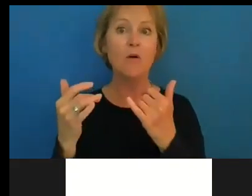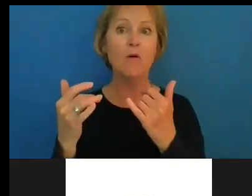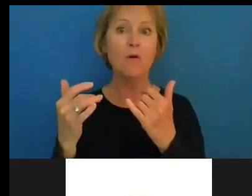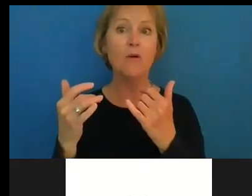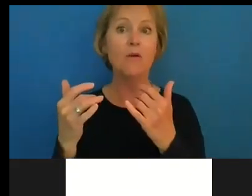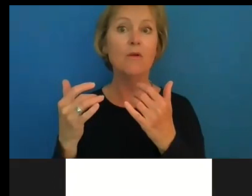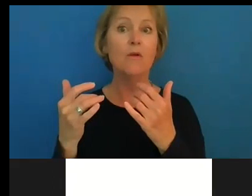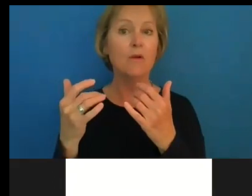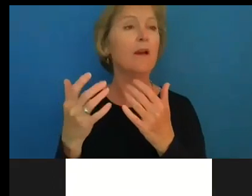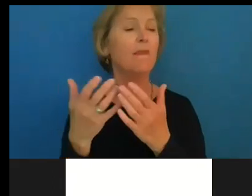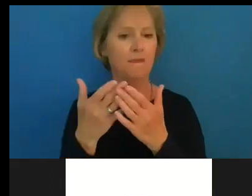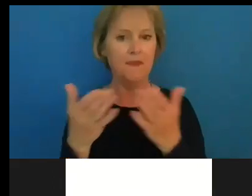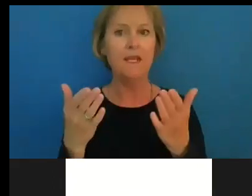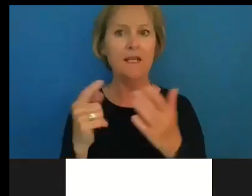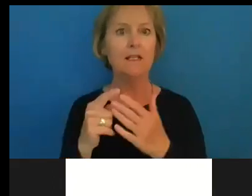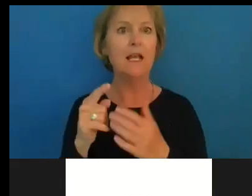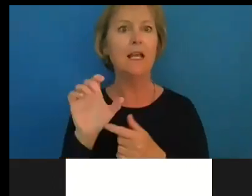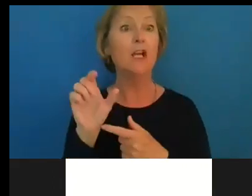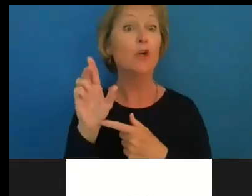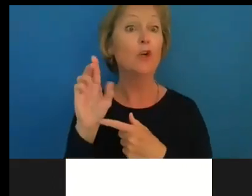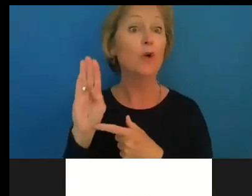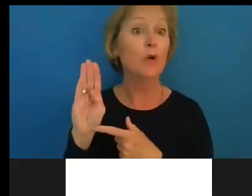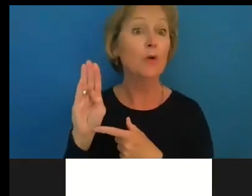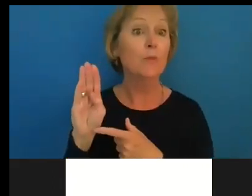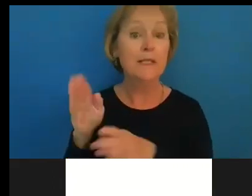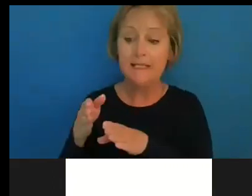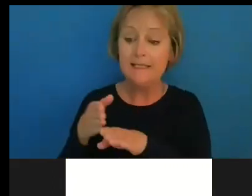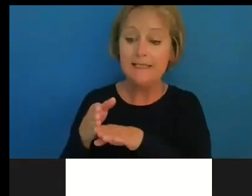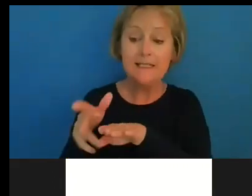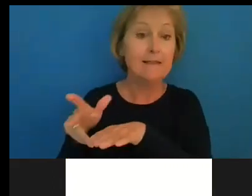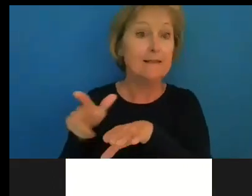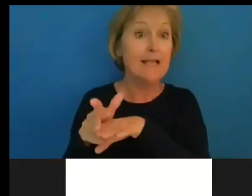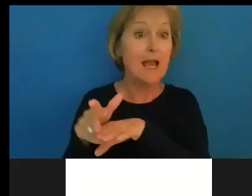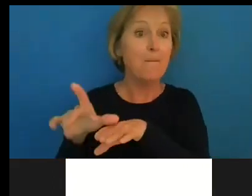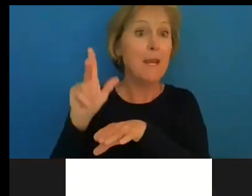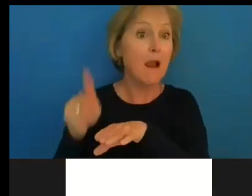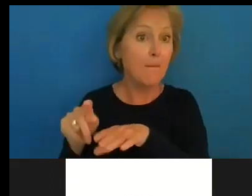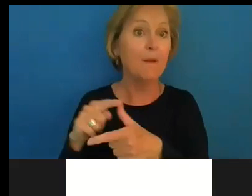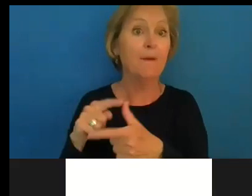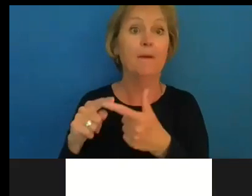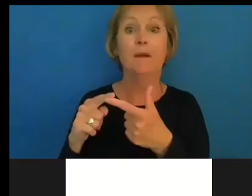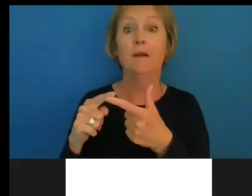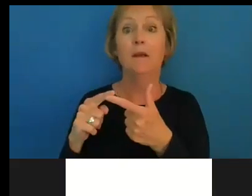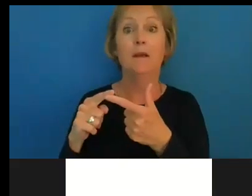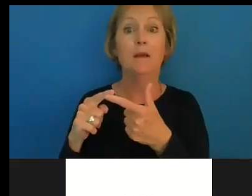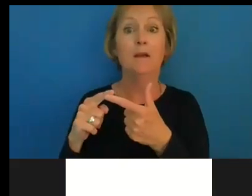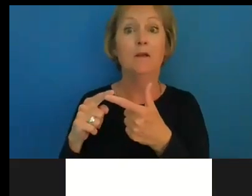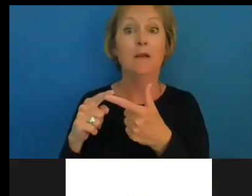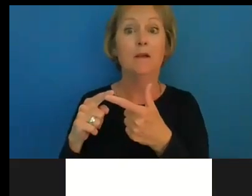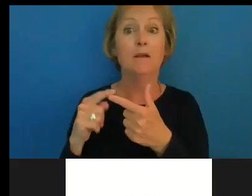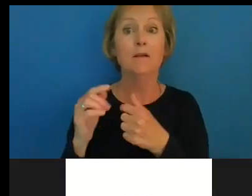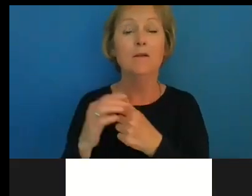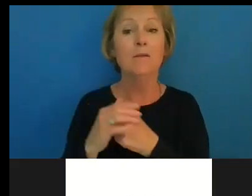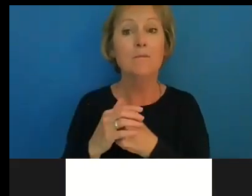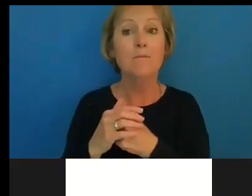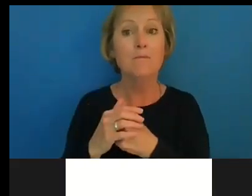things like curbside pickup, telecommuting, completely integrated online classes.